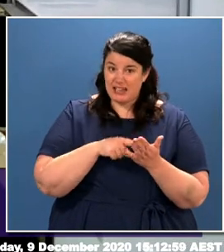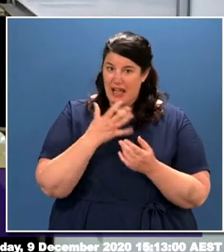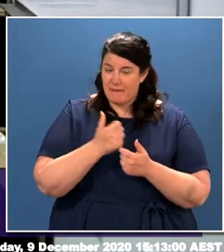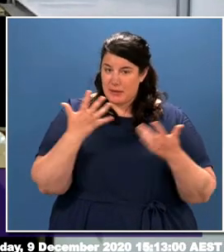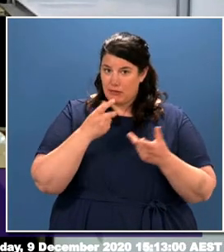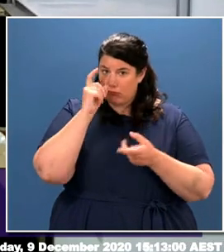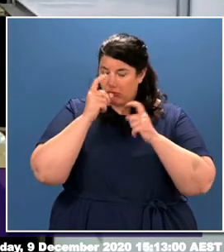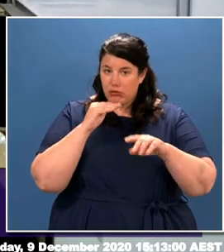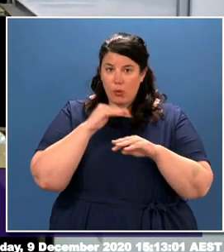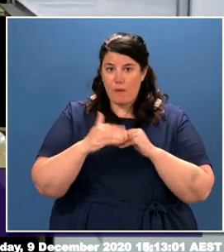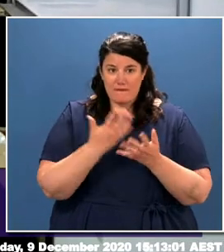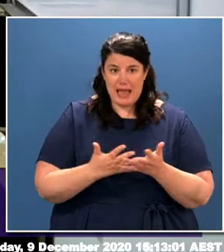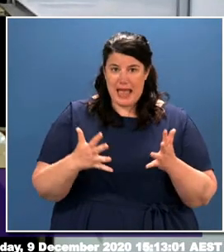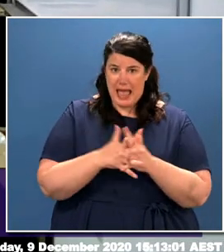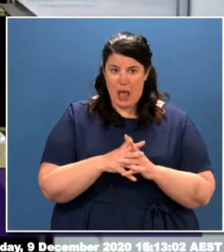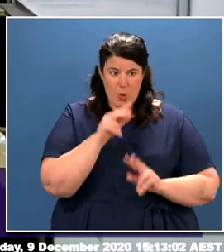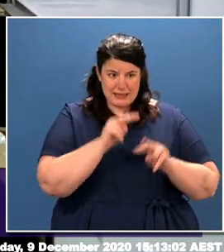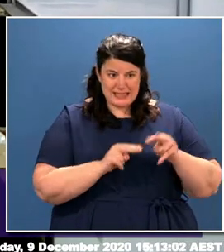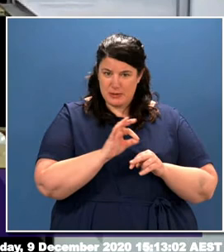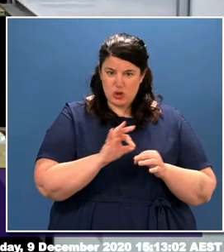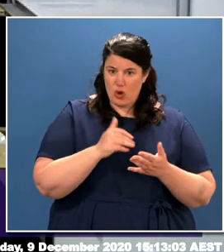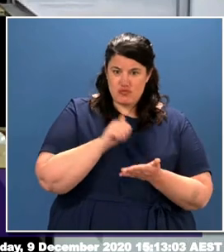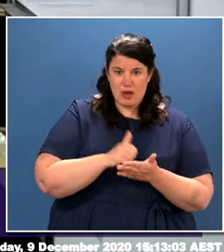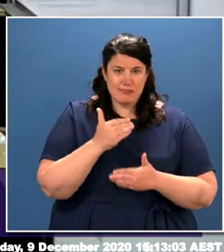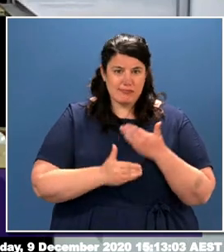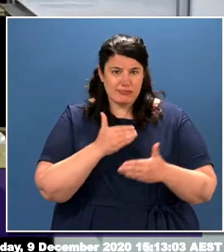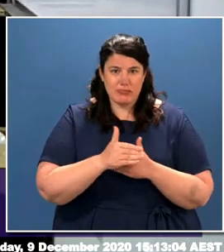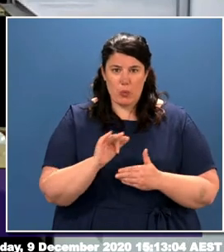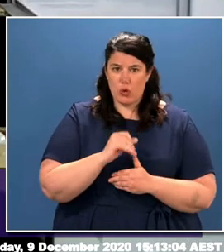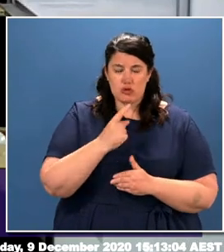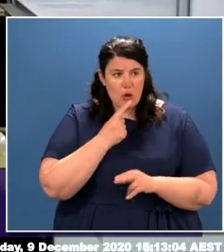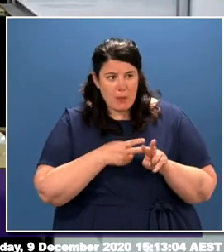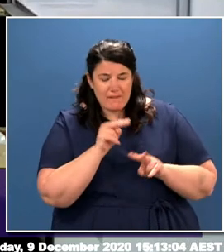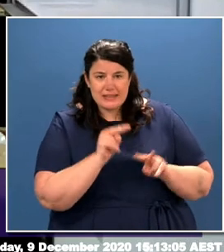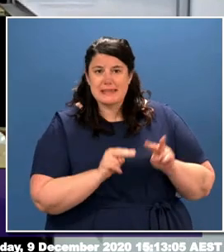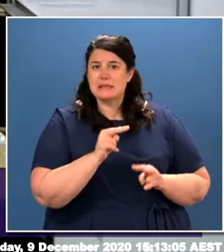about how the assessments were happening so and the types. So, yeah, it is known.